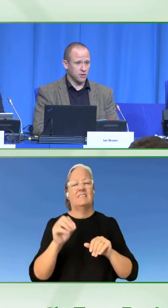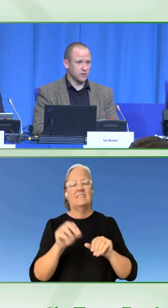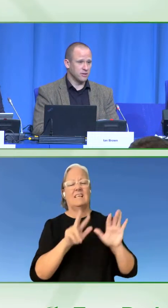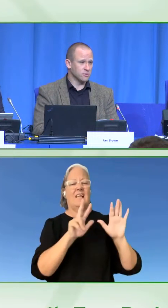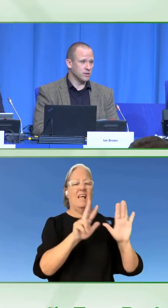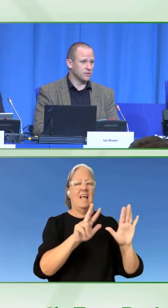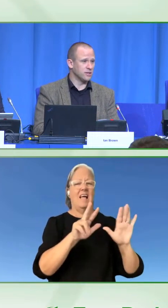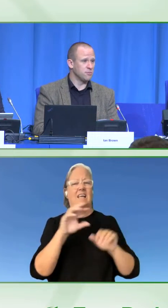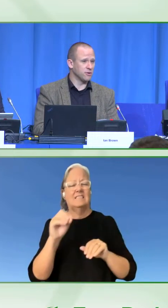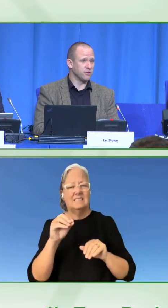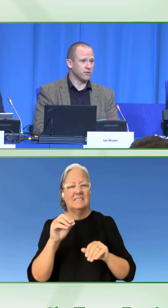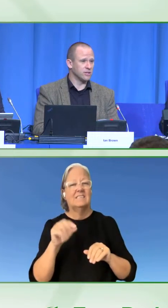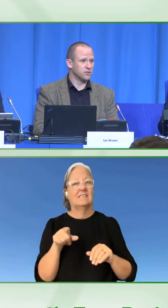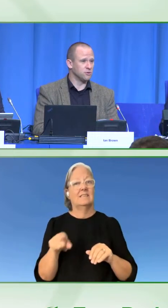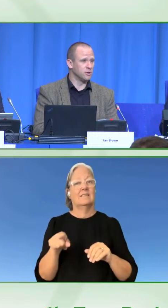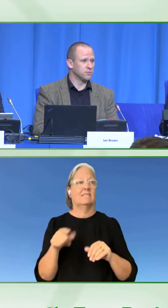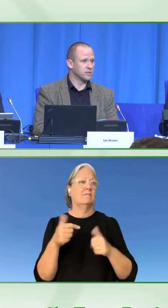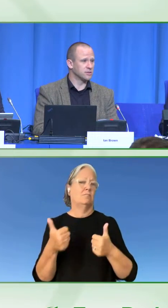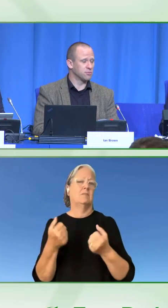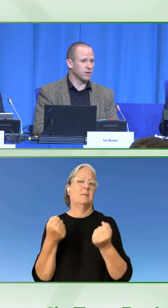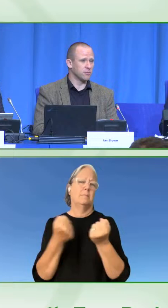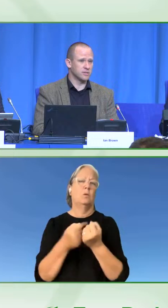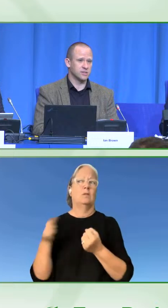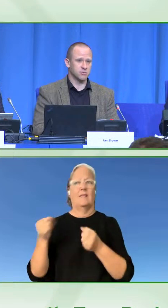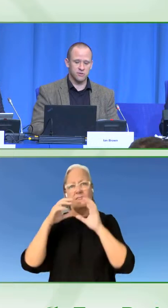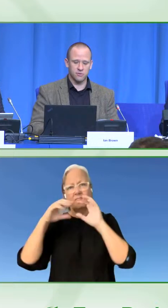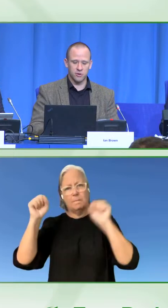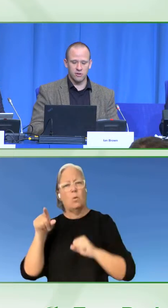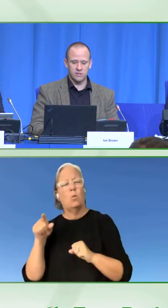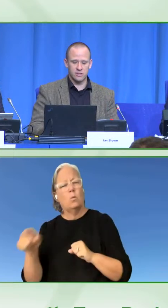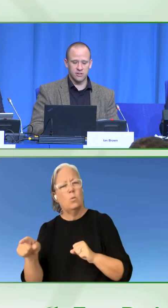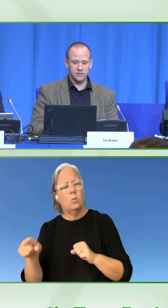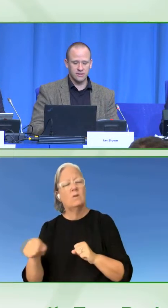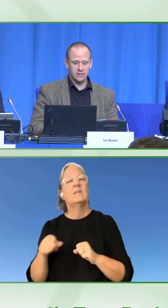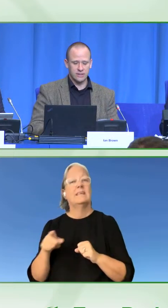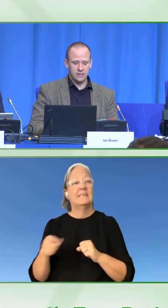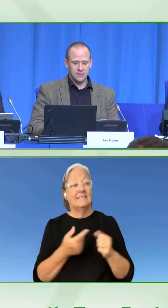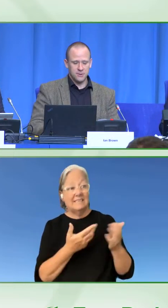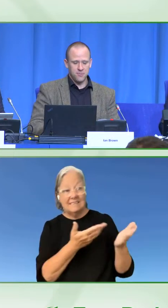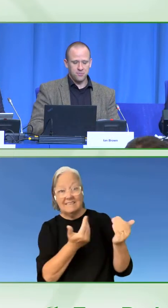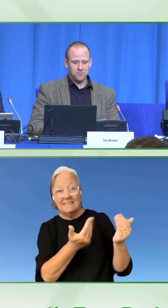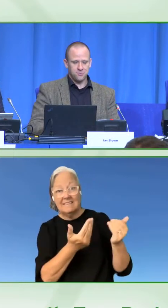Foundation is accelerating inclusion in Japan.